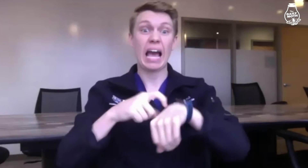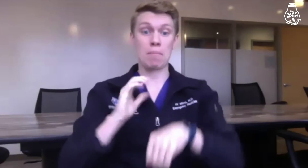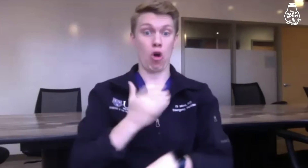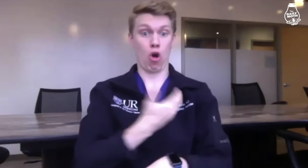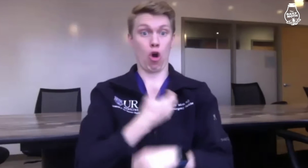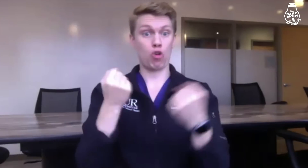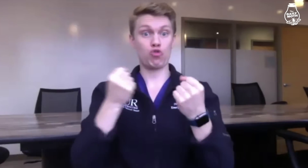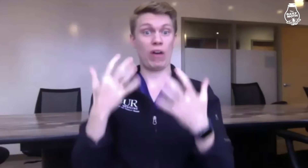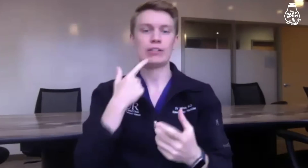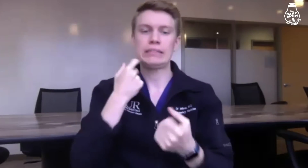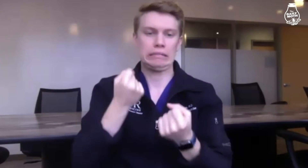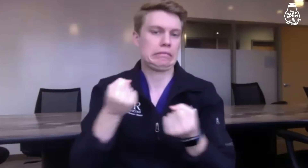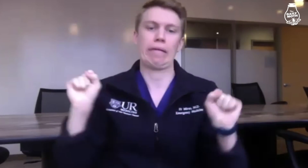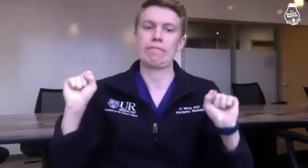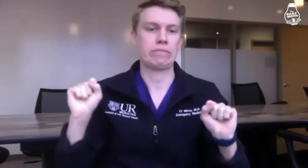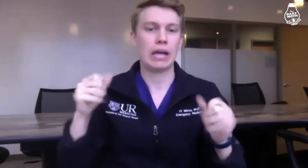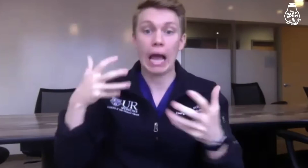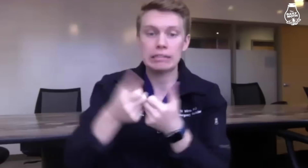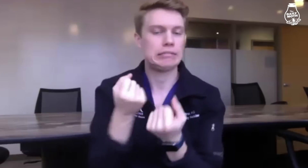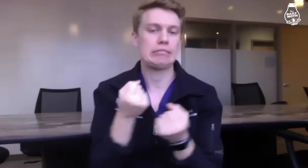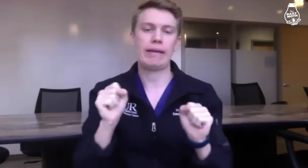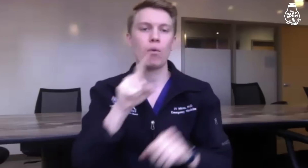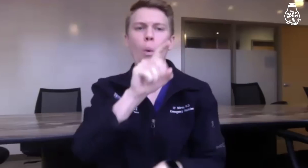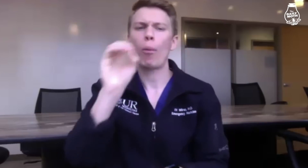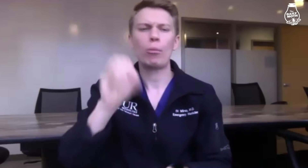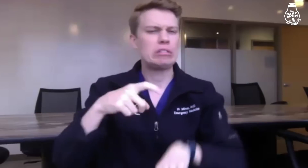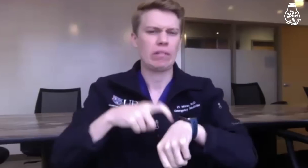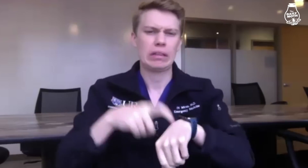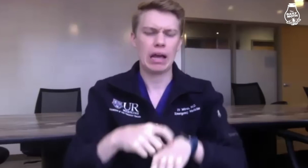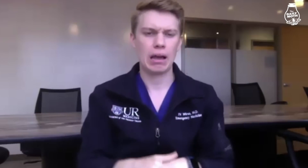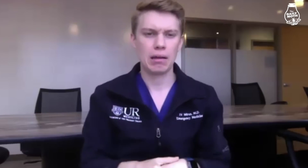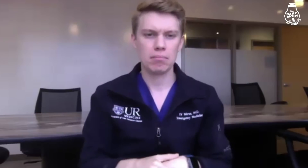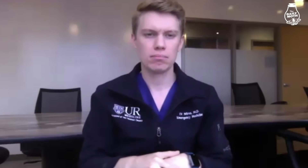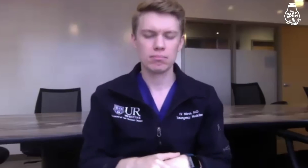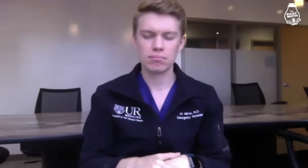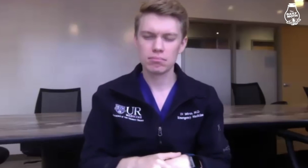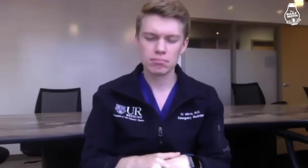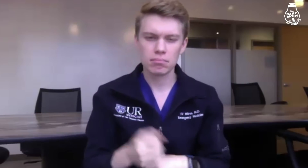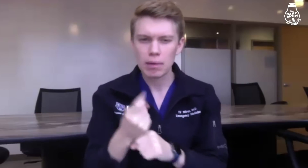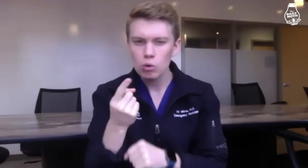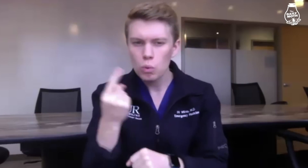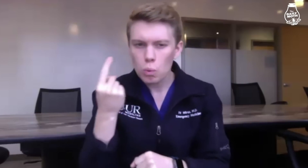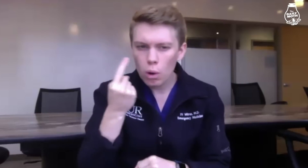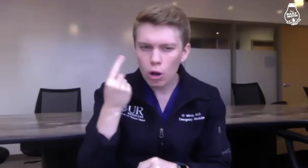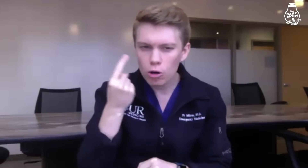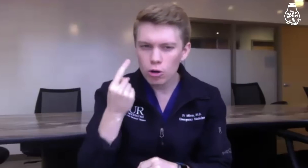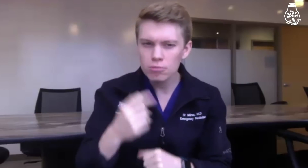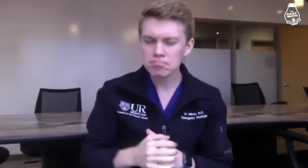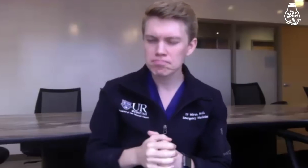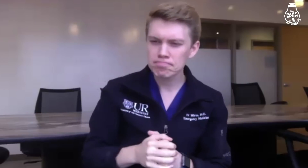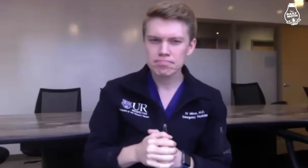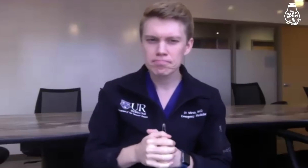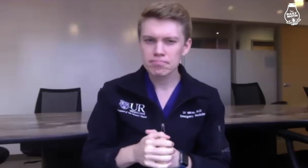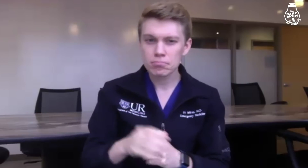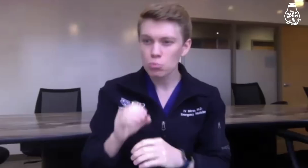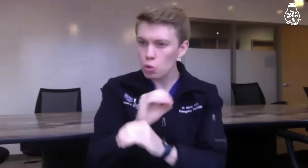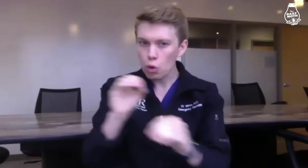100% of the time our drivers said it's safe. Even if there's an accident, they are safe 100% of the time." It makes you wonder.